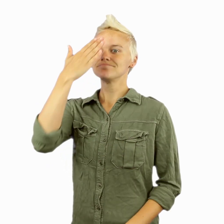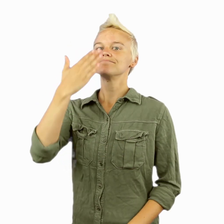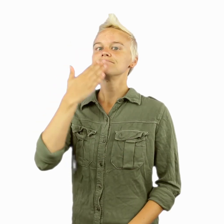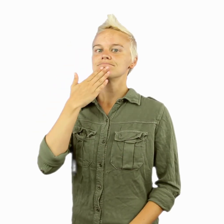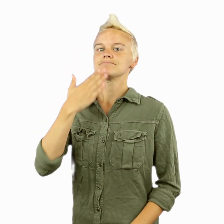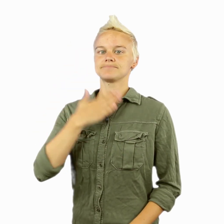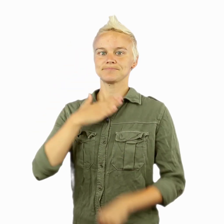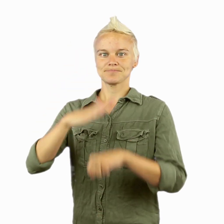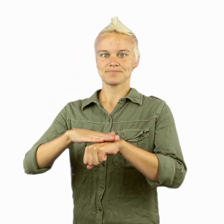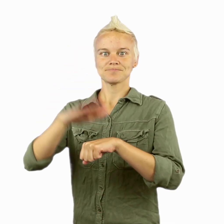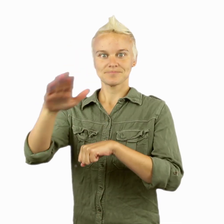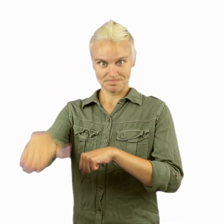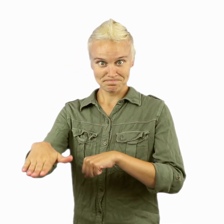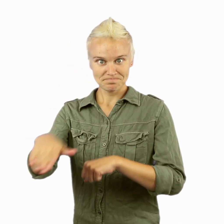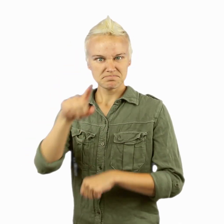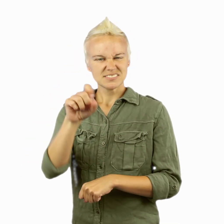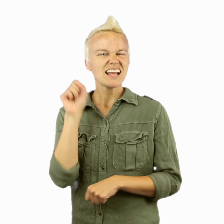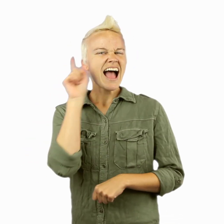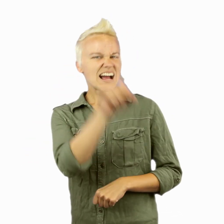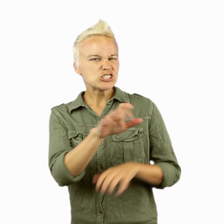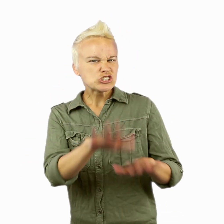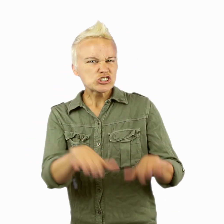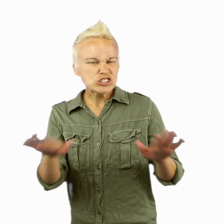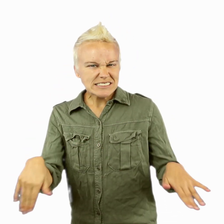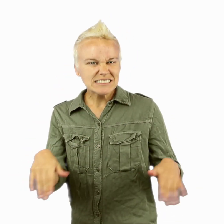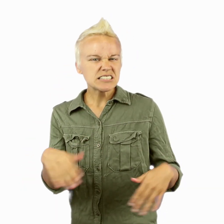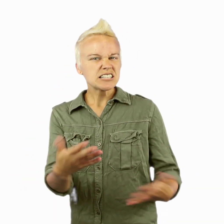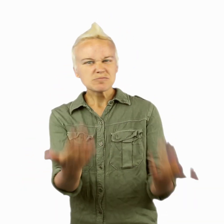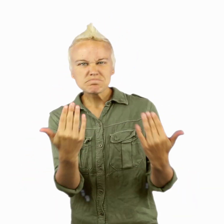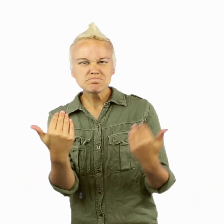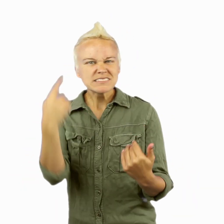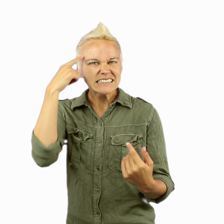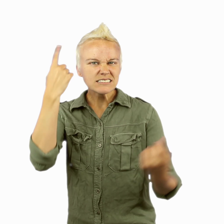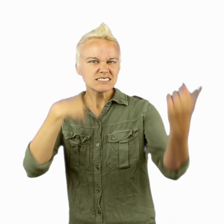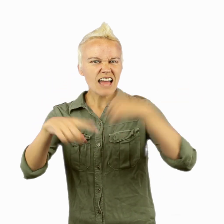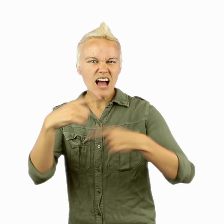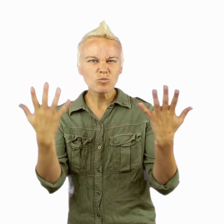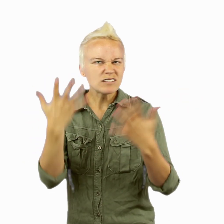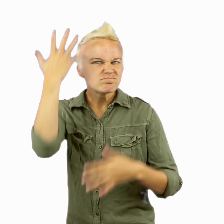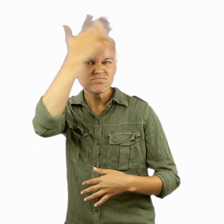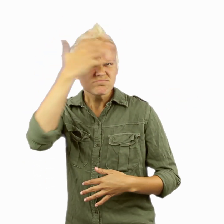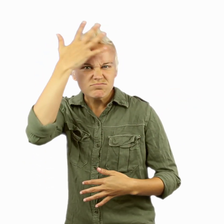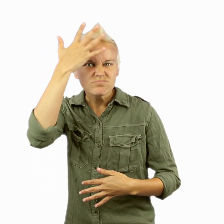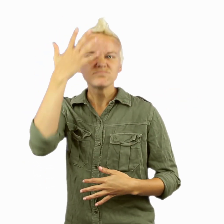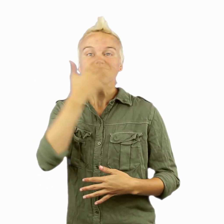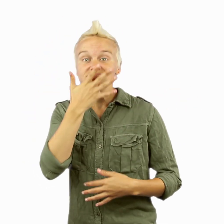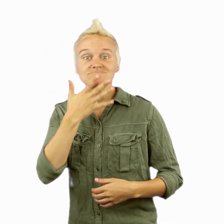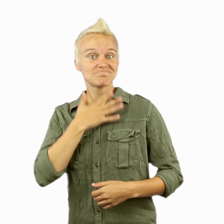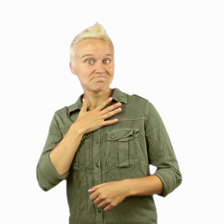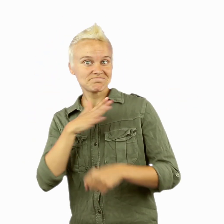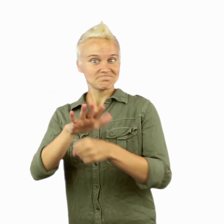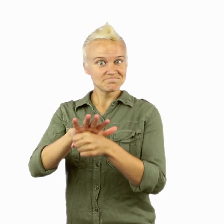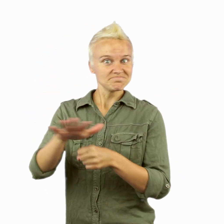A number of ASL signs occur at the forehead, the chin, the chest, the wrist, and neutral space.